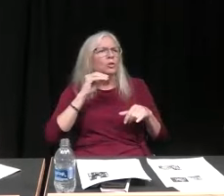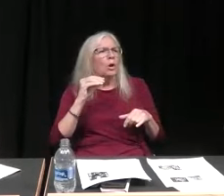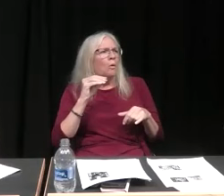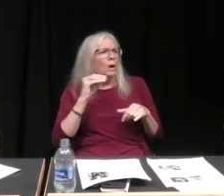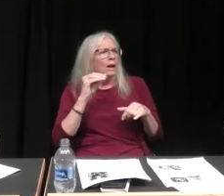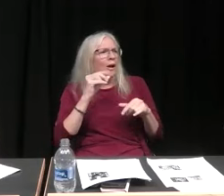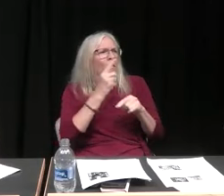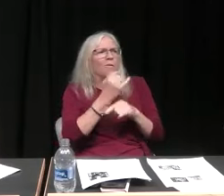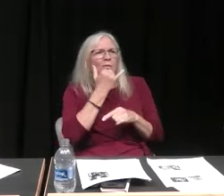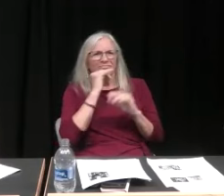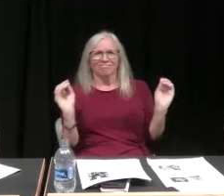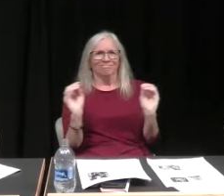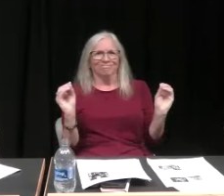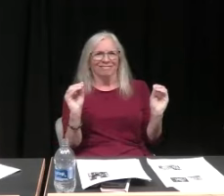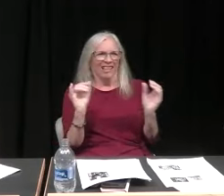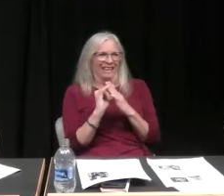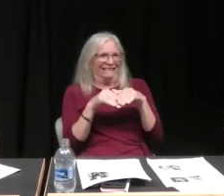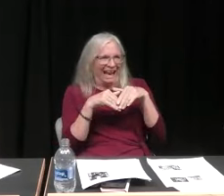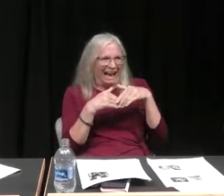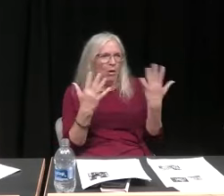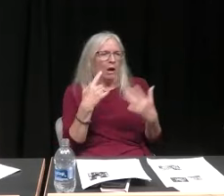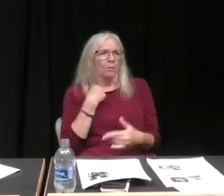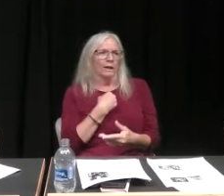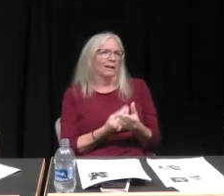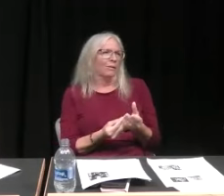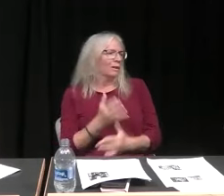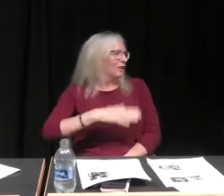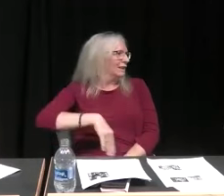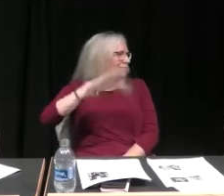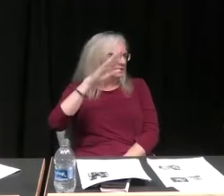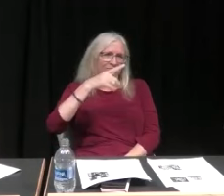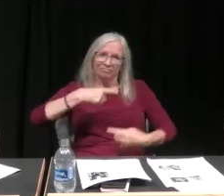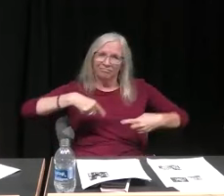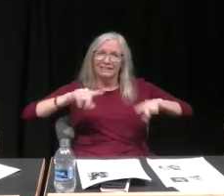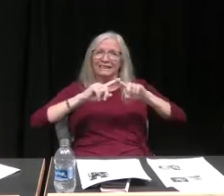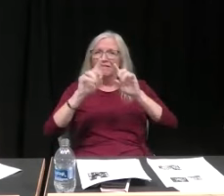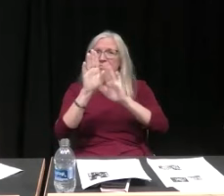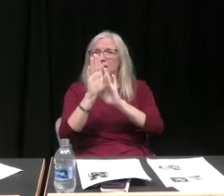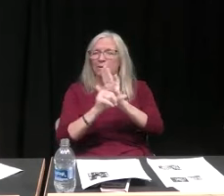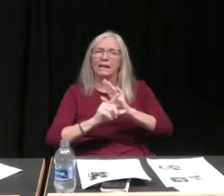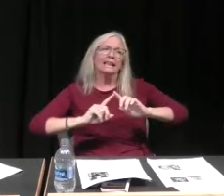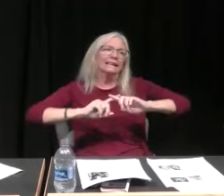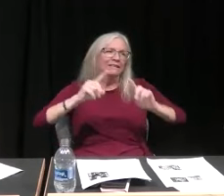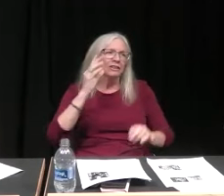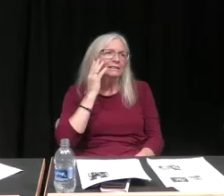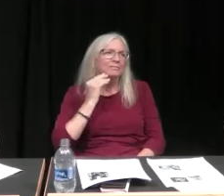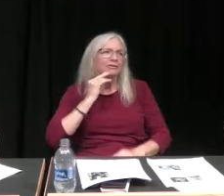across a wide range of experiences and we don't necessarily view them them as right or wrong but